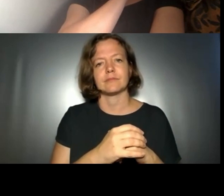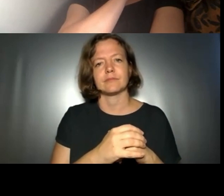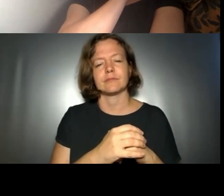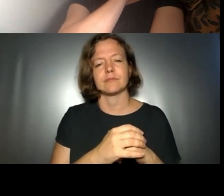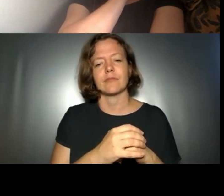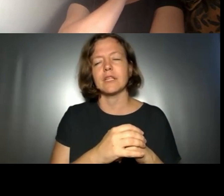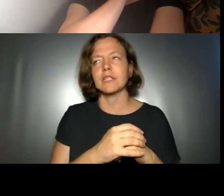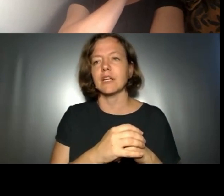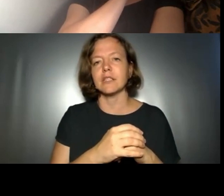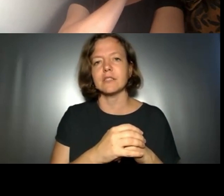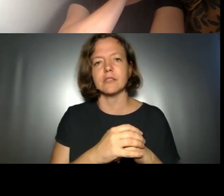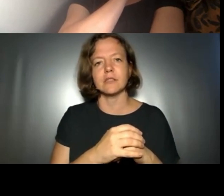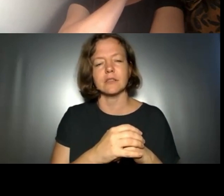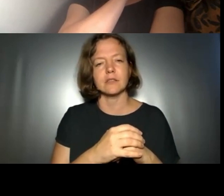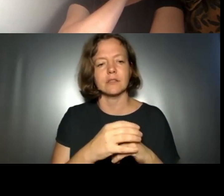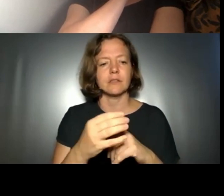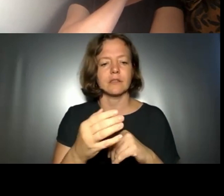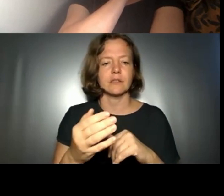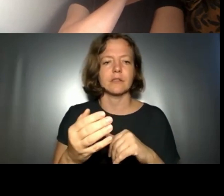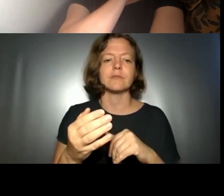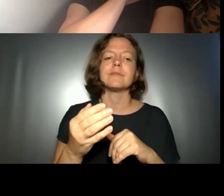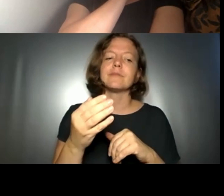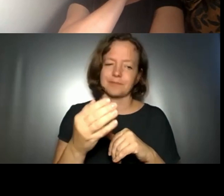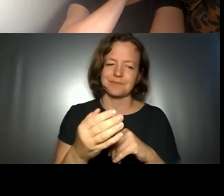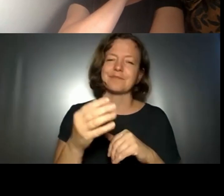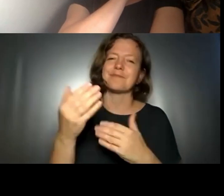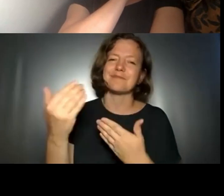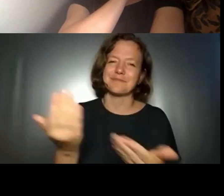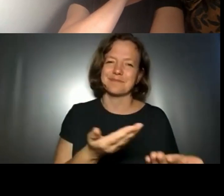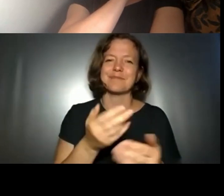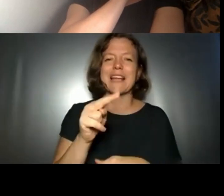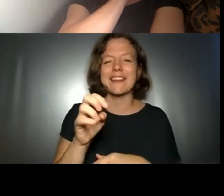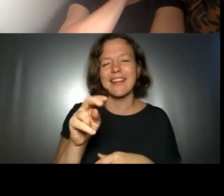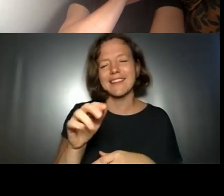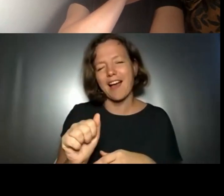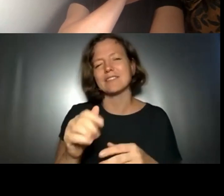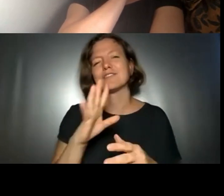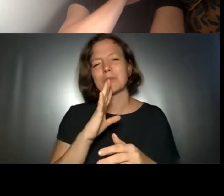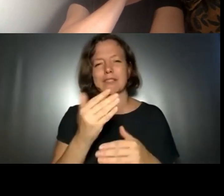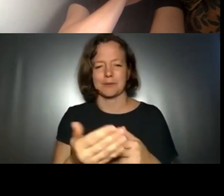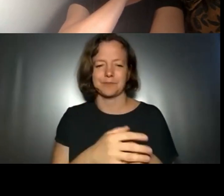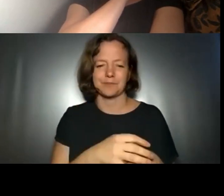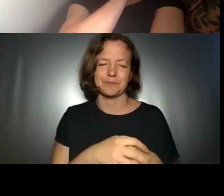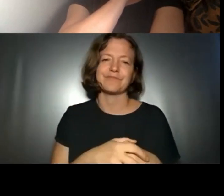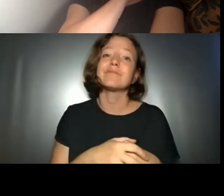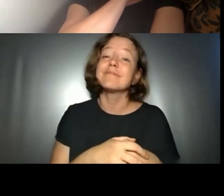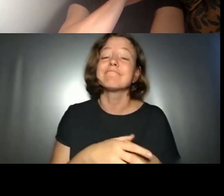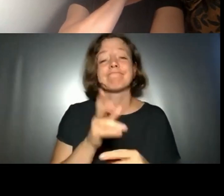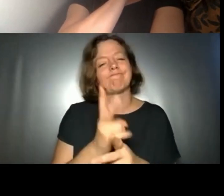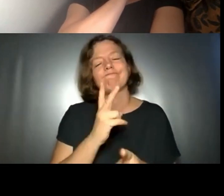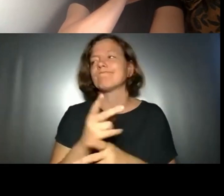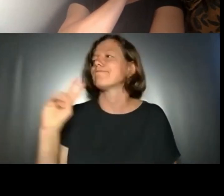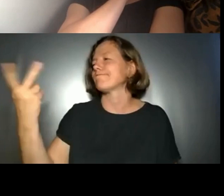Nina Mühlemann: This is Nina speaking. I really agree with everything that Edwin said and that you,